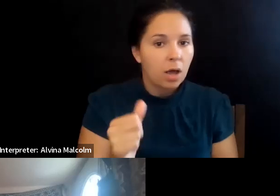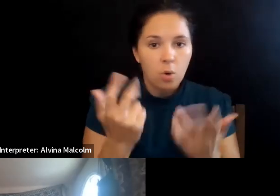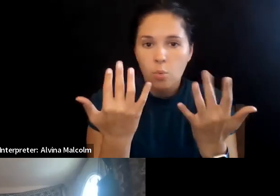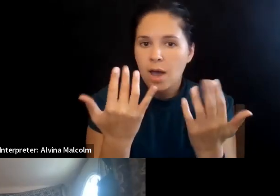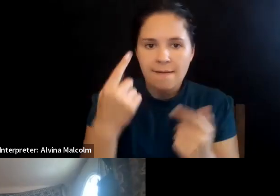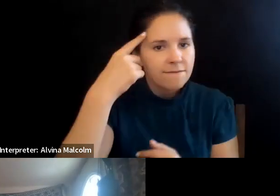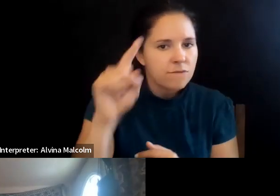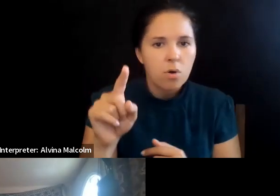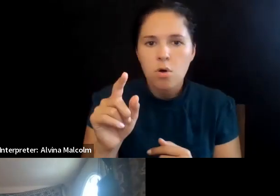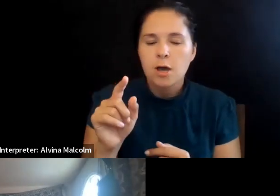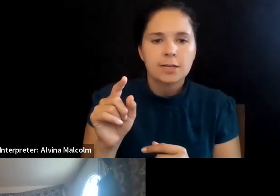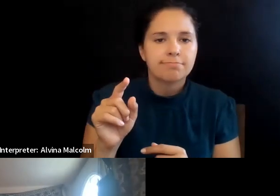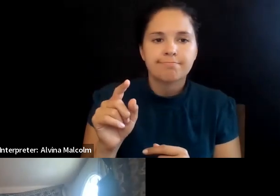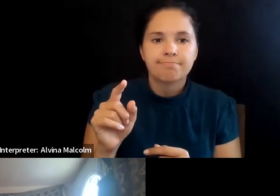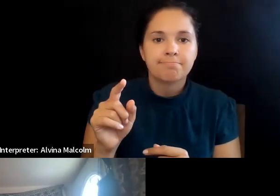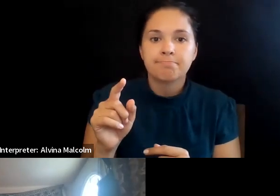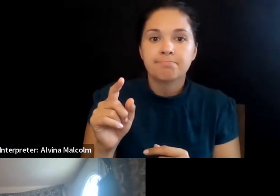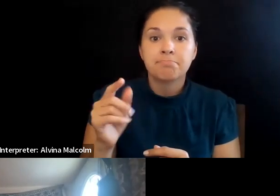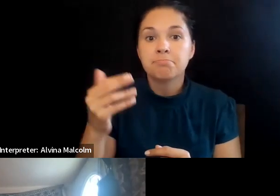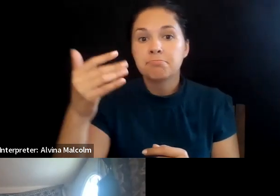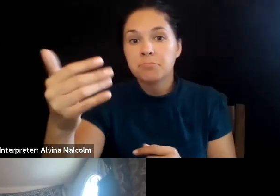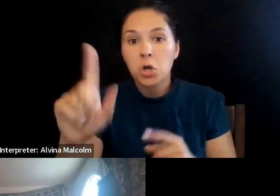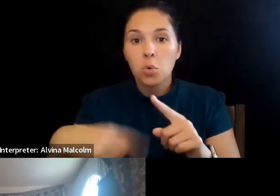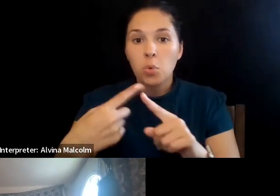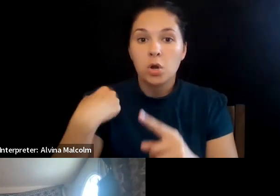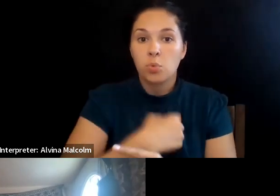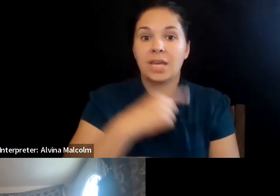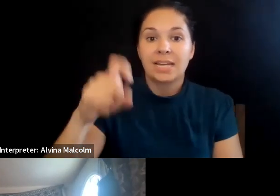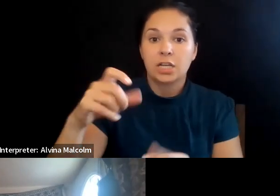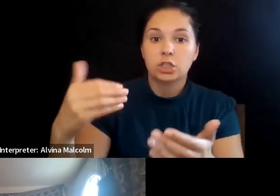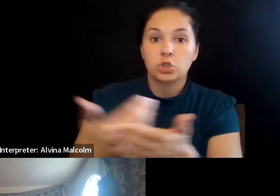and PCA services and health services in